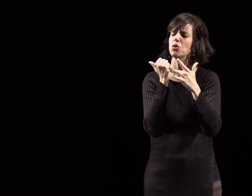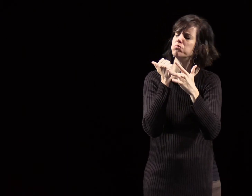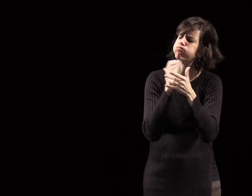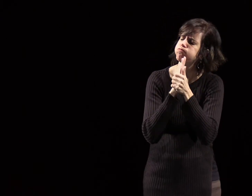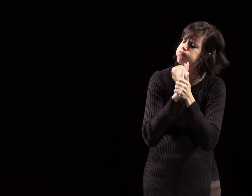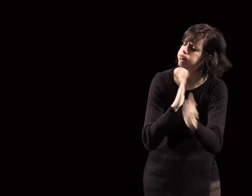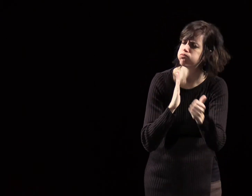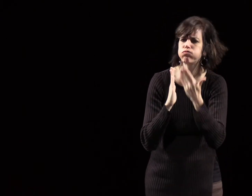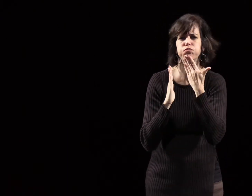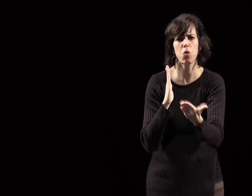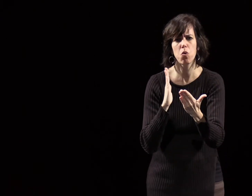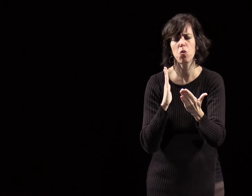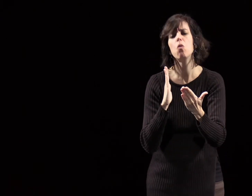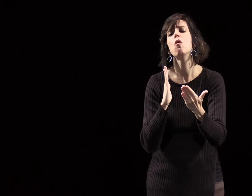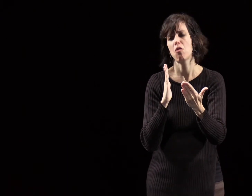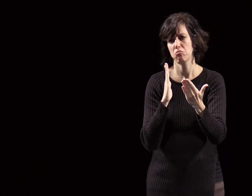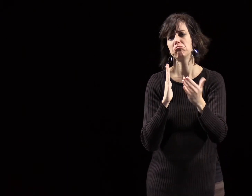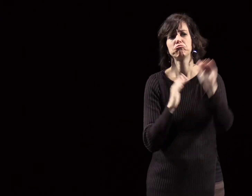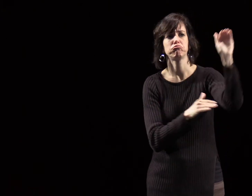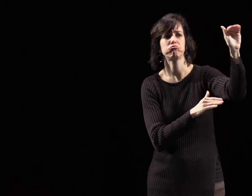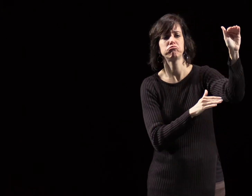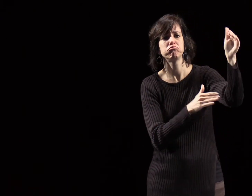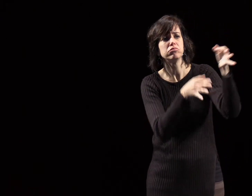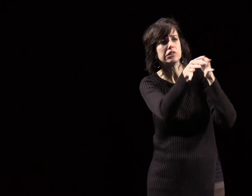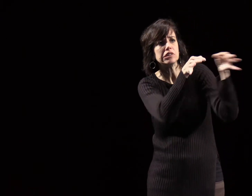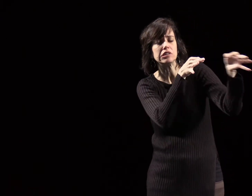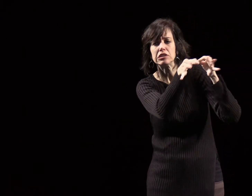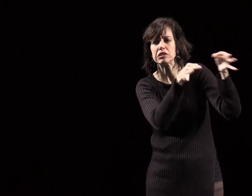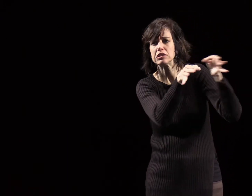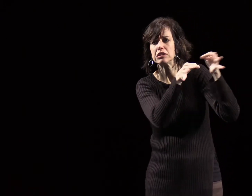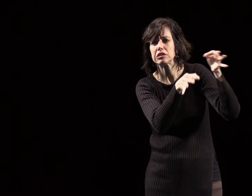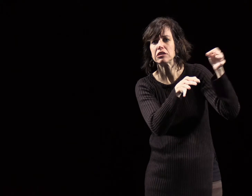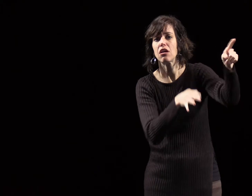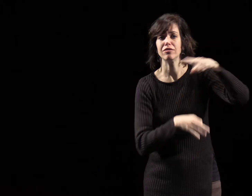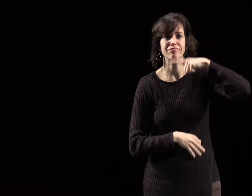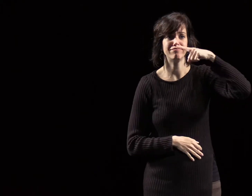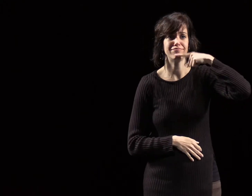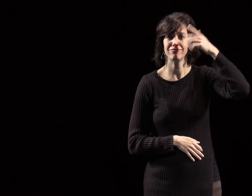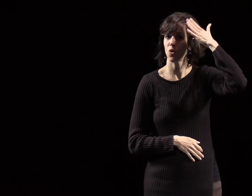That requires someone who's very skilled with technology.